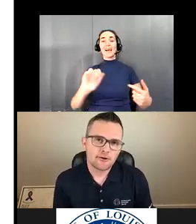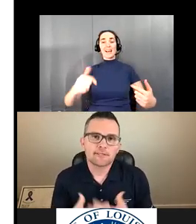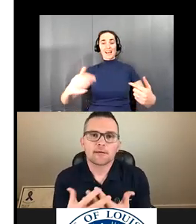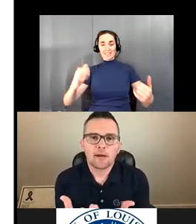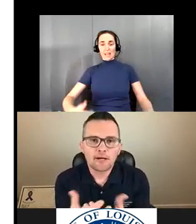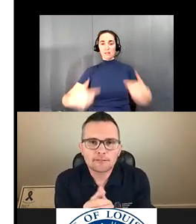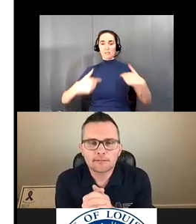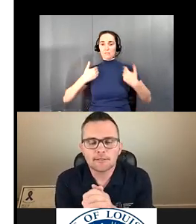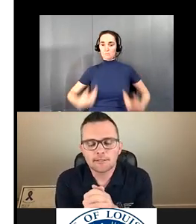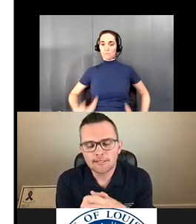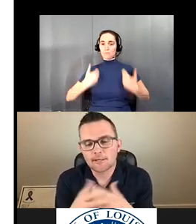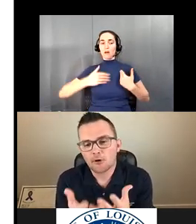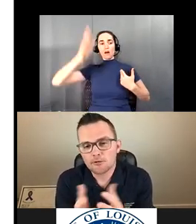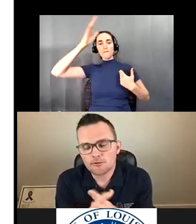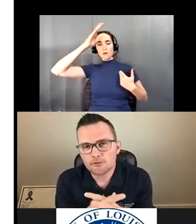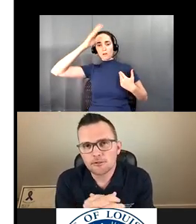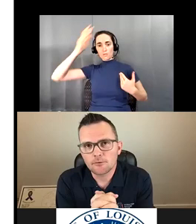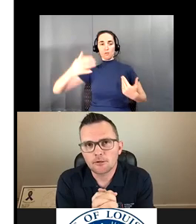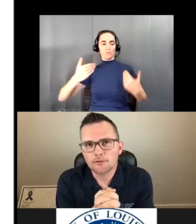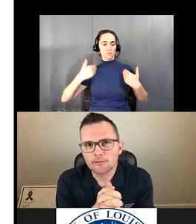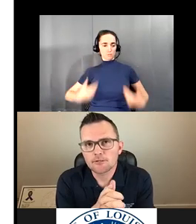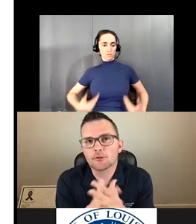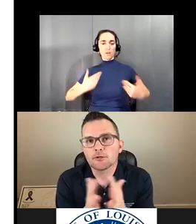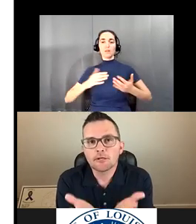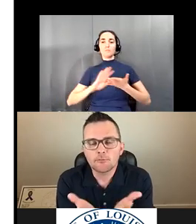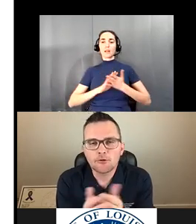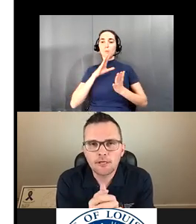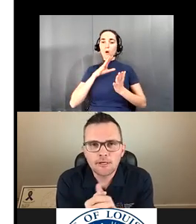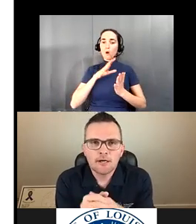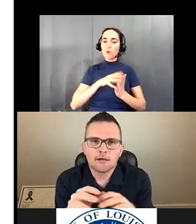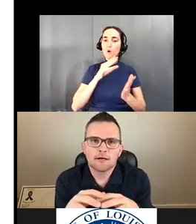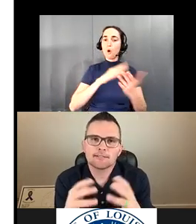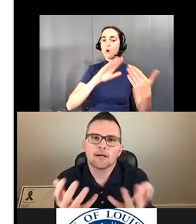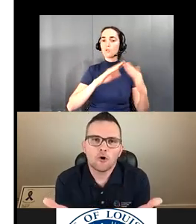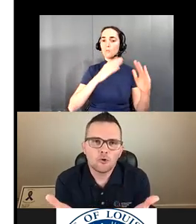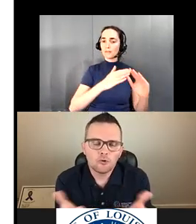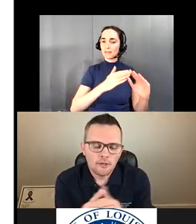as a parent, and as a person to the disability community as a whole.